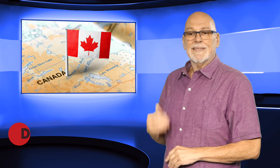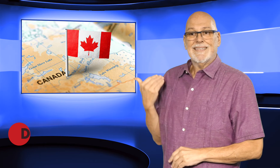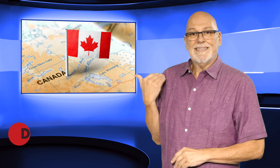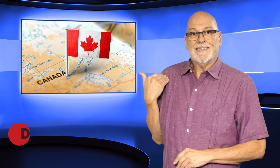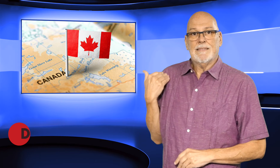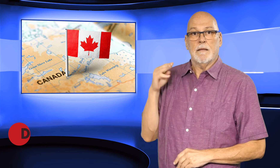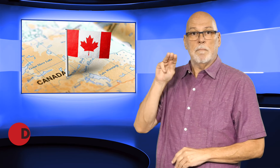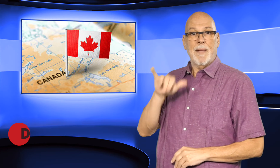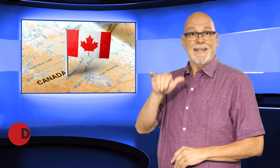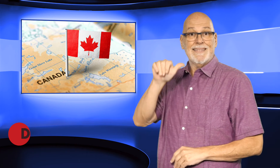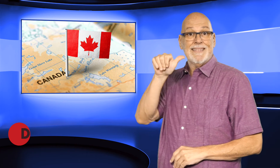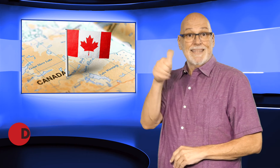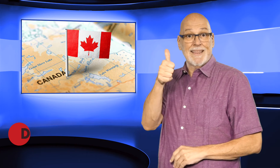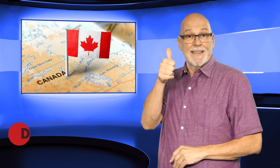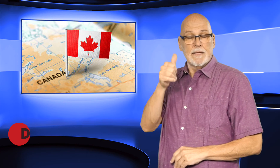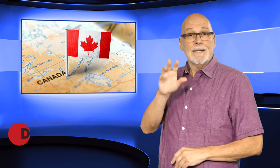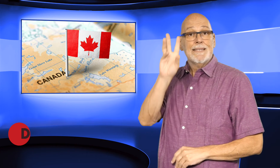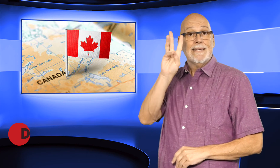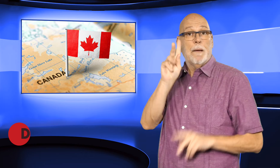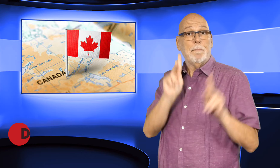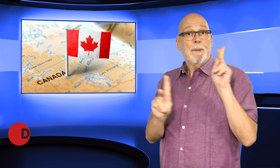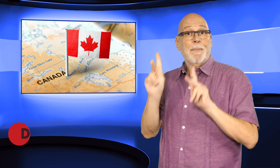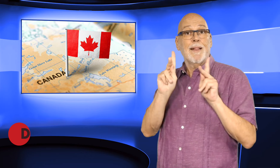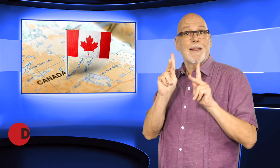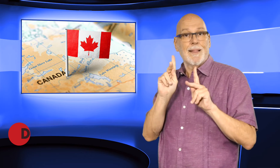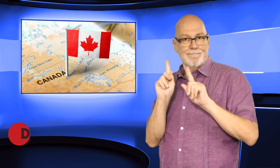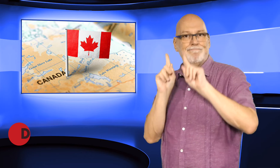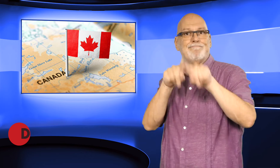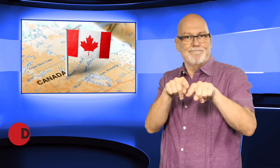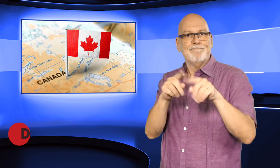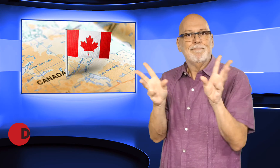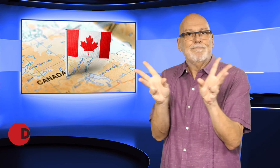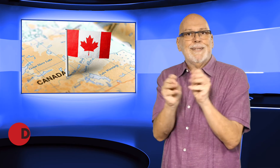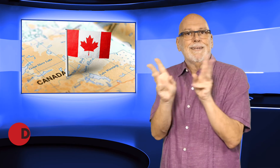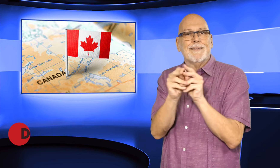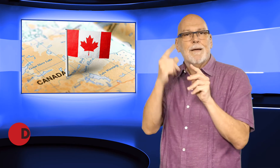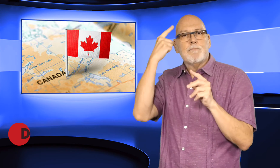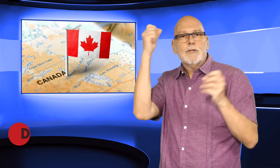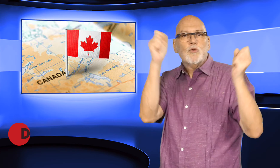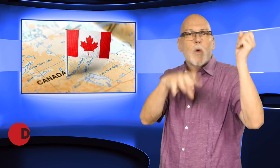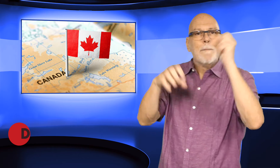On May 10th six people attended a brainstorming